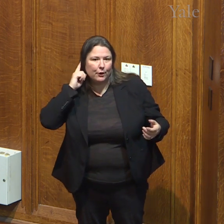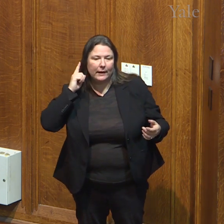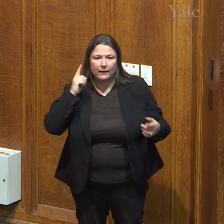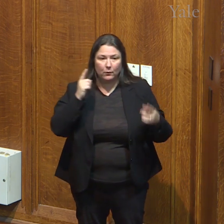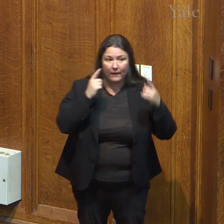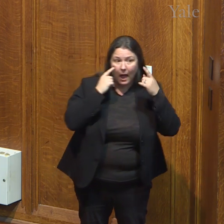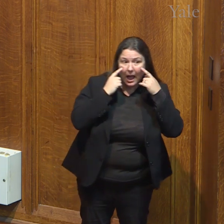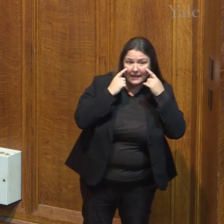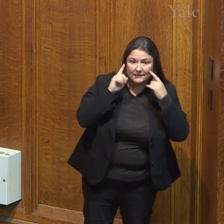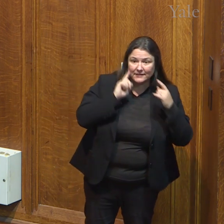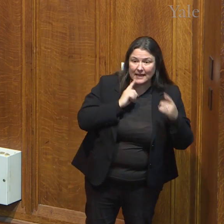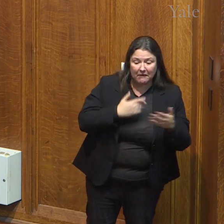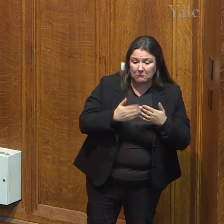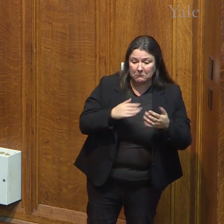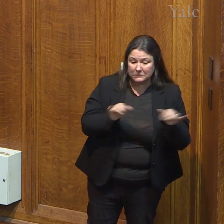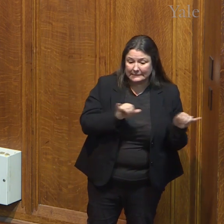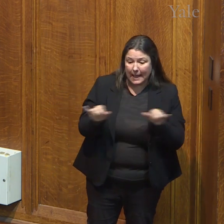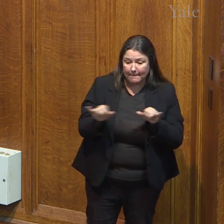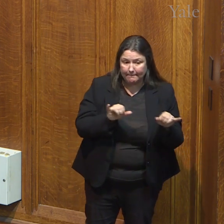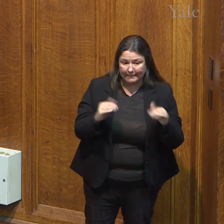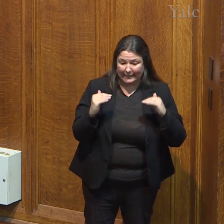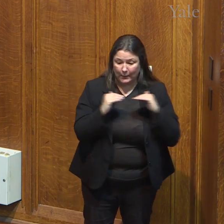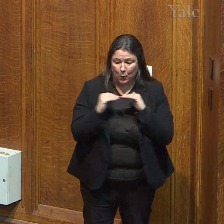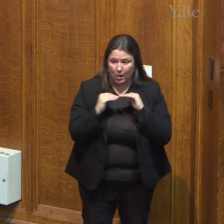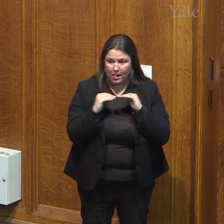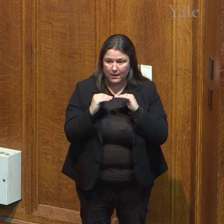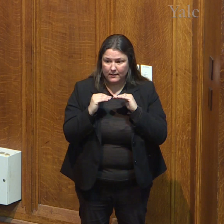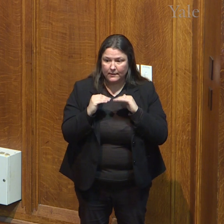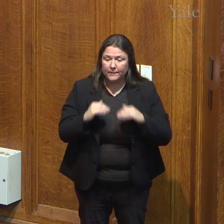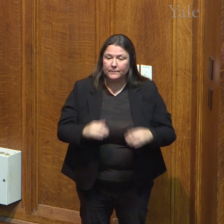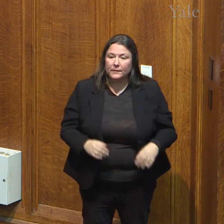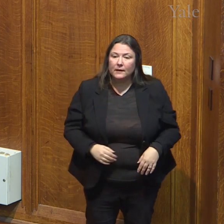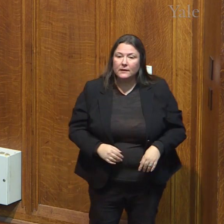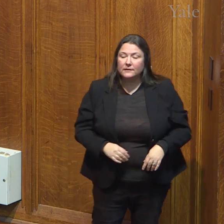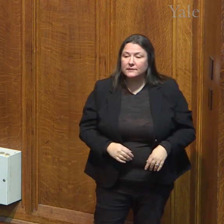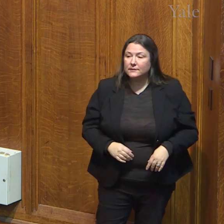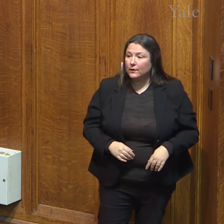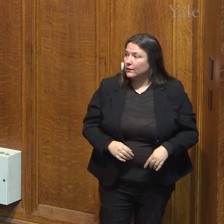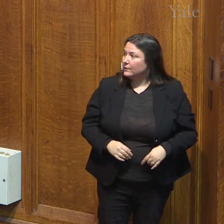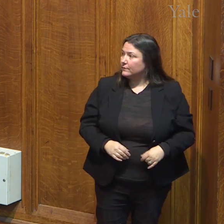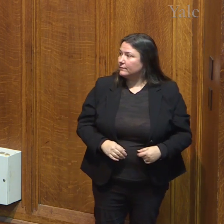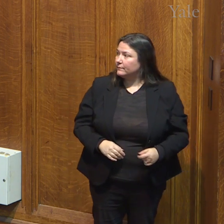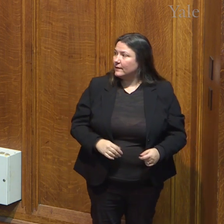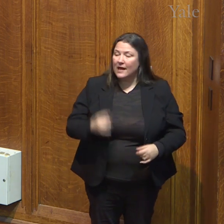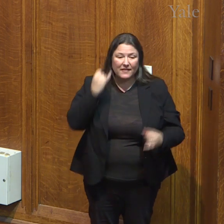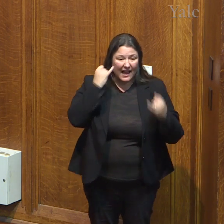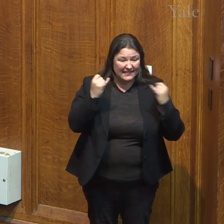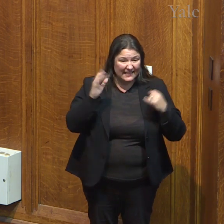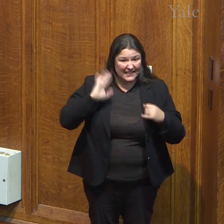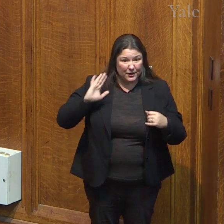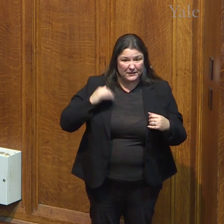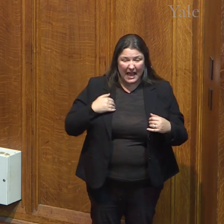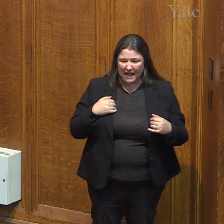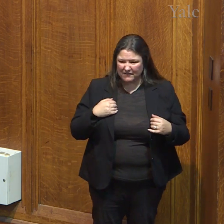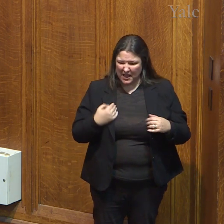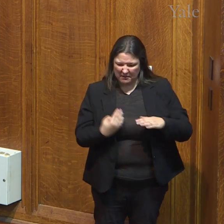The primitive notions of the Deaf and their language espoused at Milan and promoted by Bell